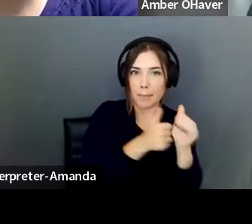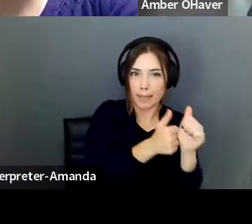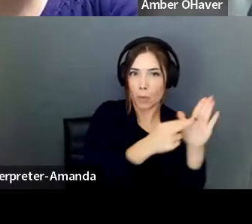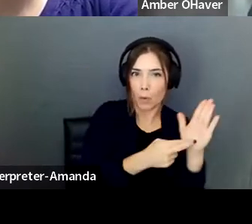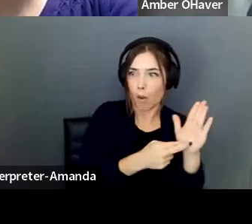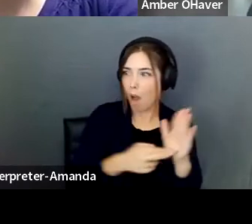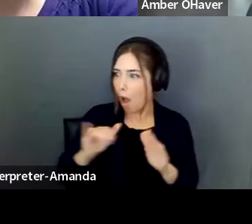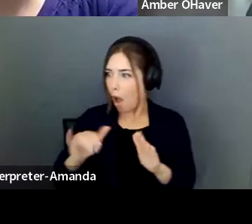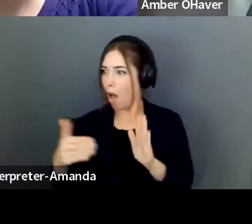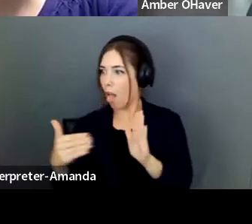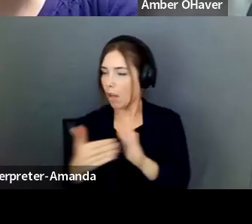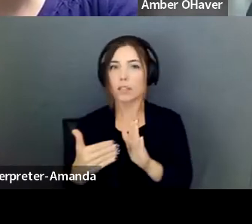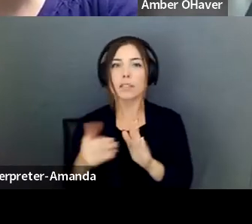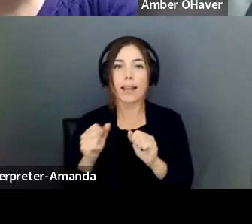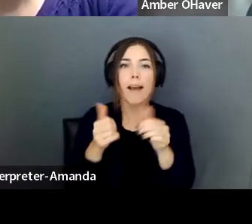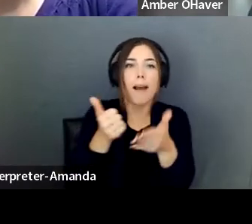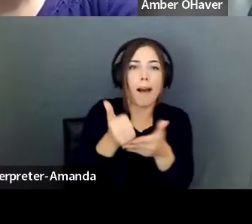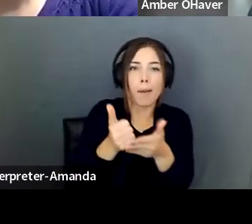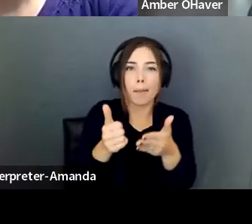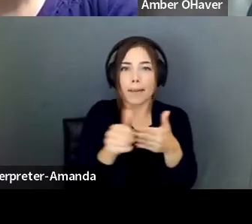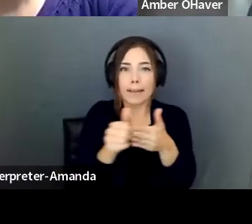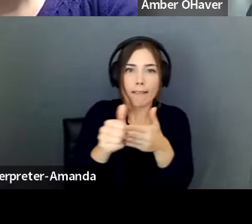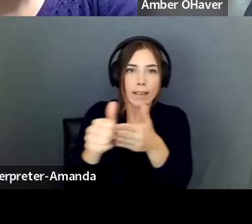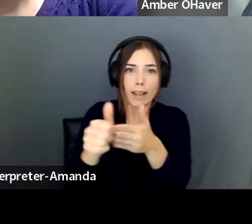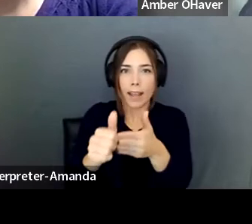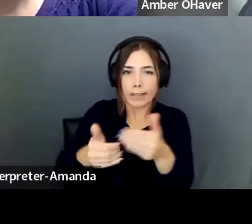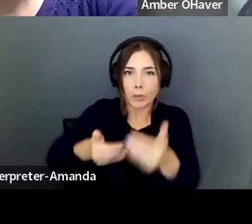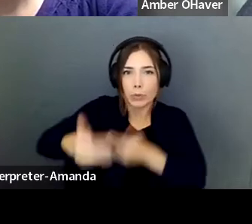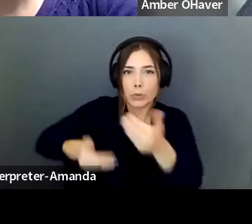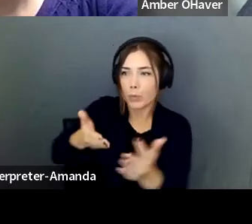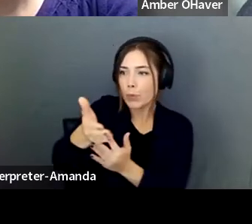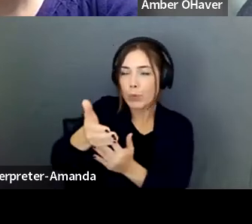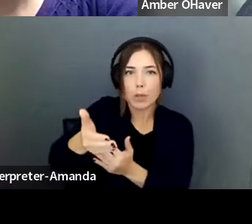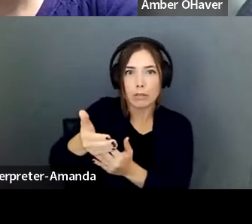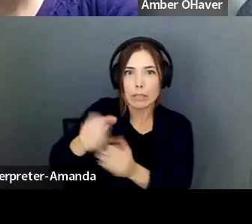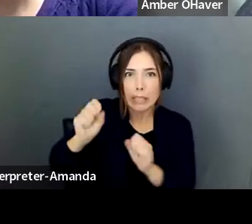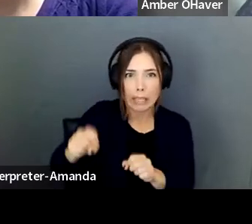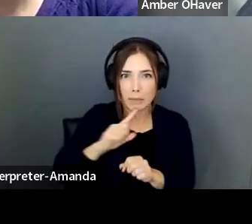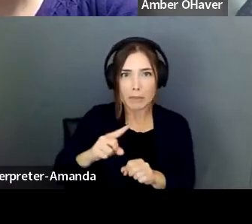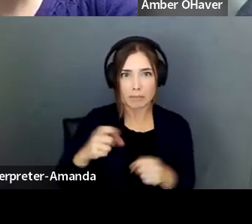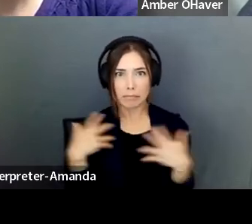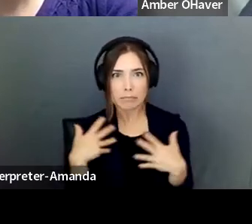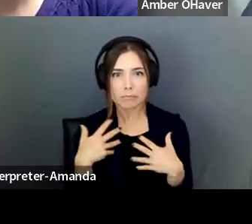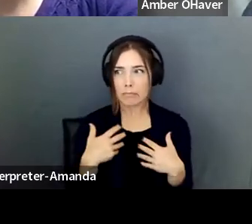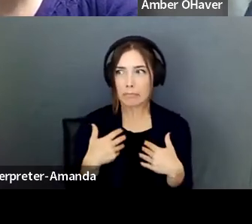Because it can extremely intimidating. A lot of folks are very scared to address and hold folks accountable in these facilities